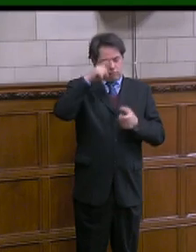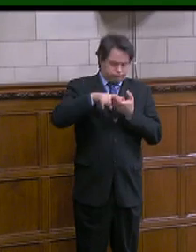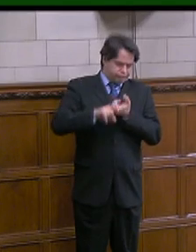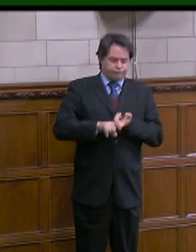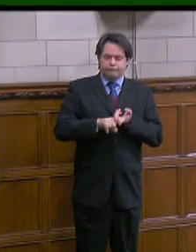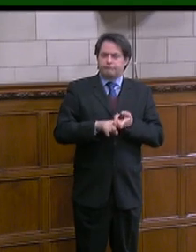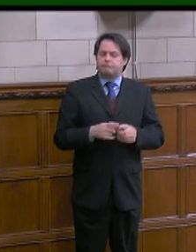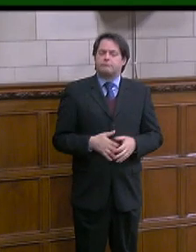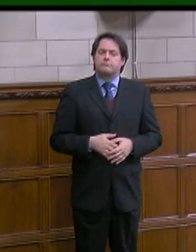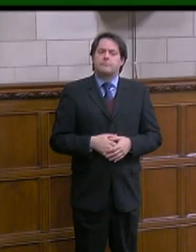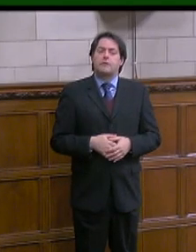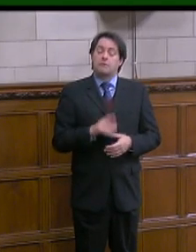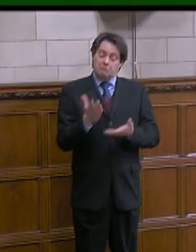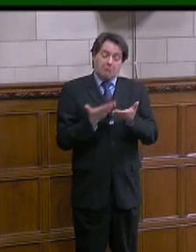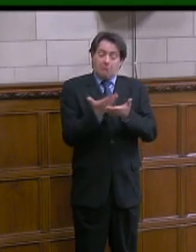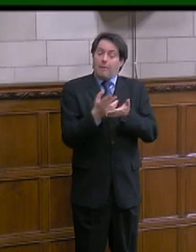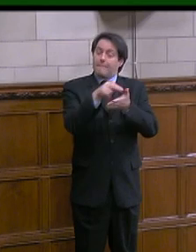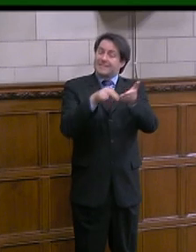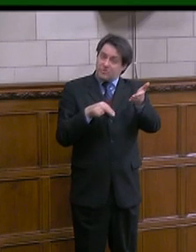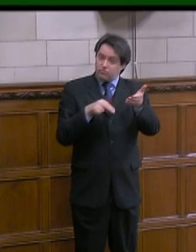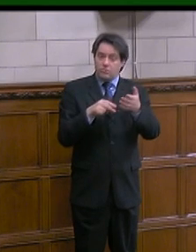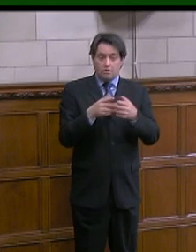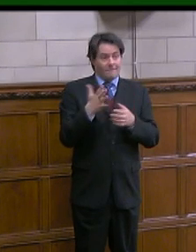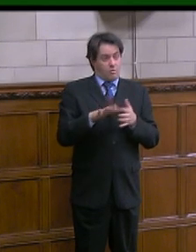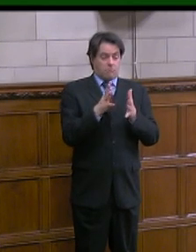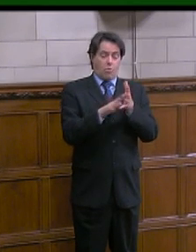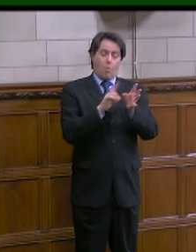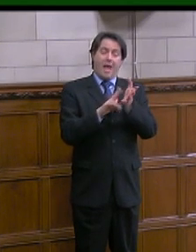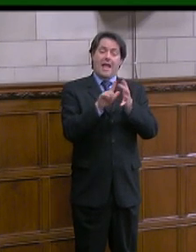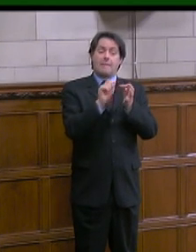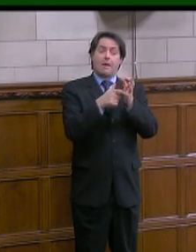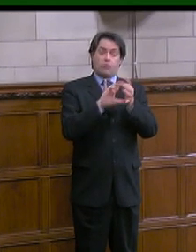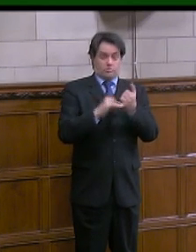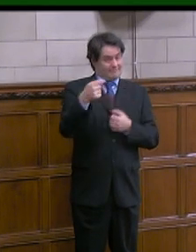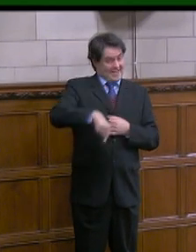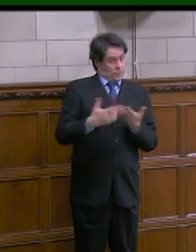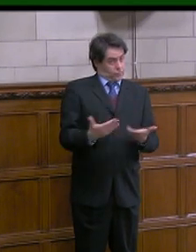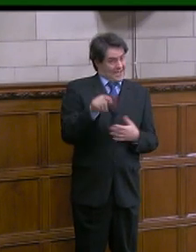When today’s petition, created by Wayne Barrow, who is in the Gallery, came before